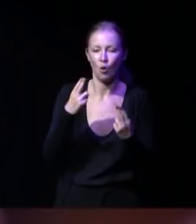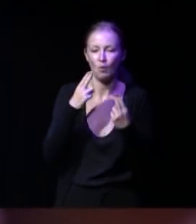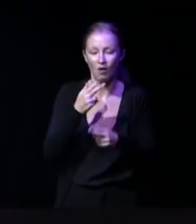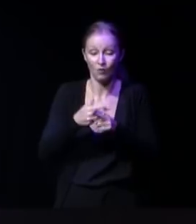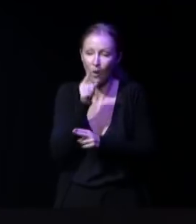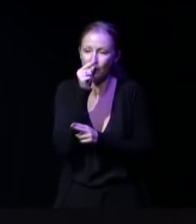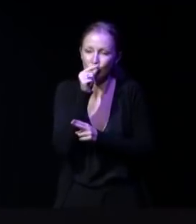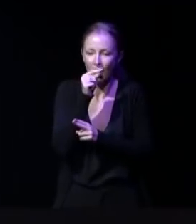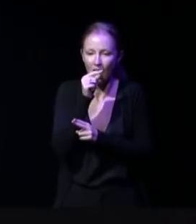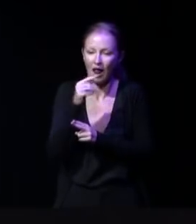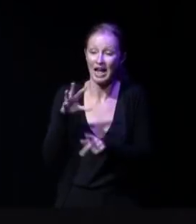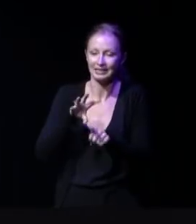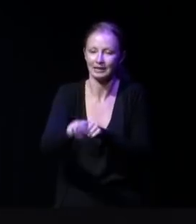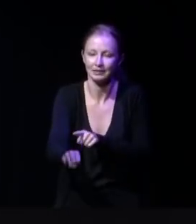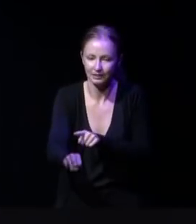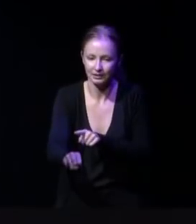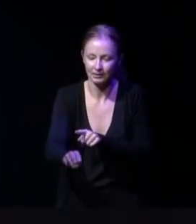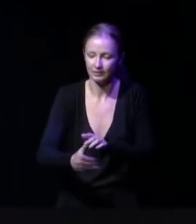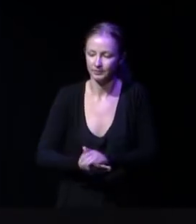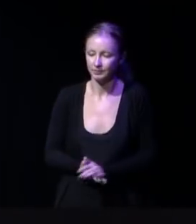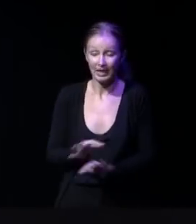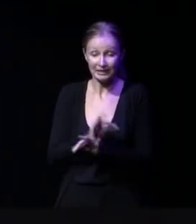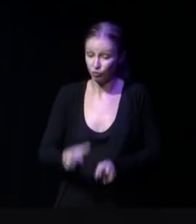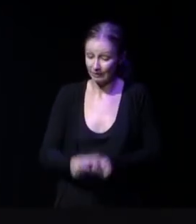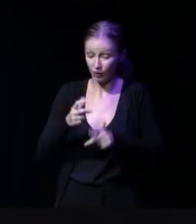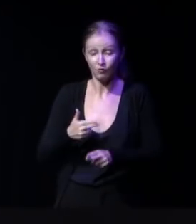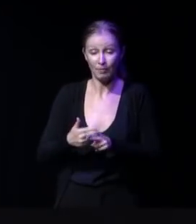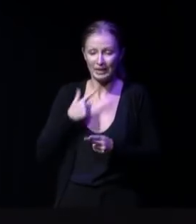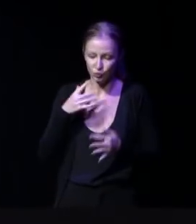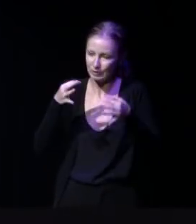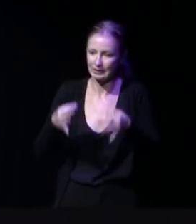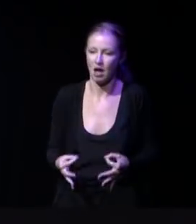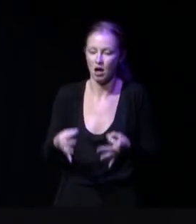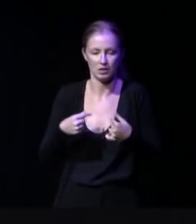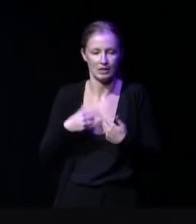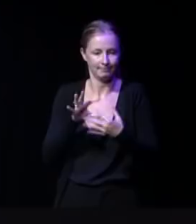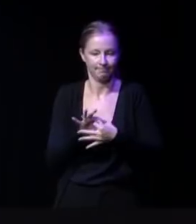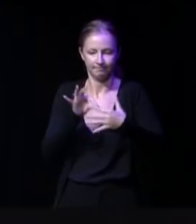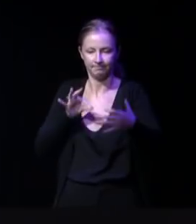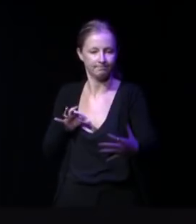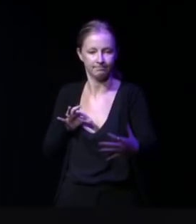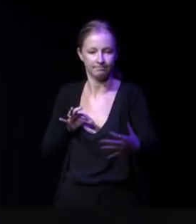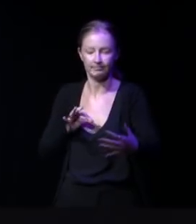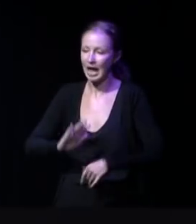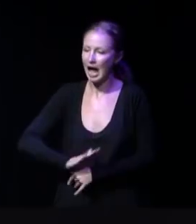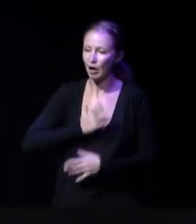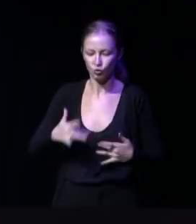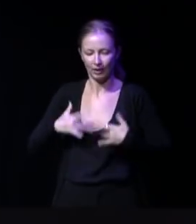It is not hard for me to decide I do not want to dwell with this ship. I do not want to live beside this ship.